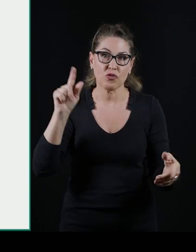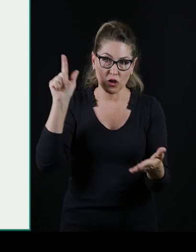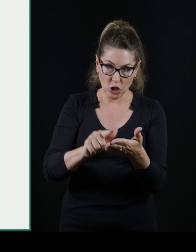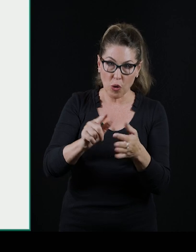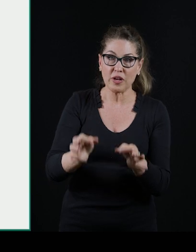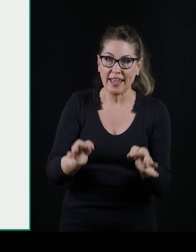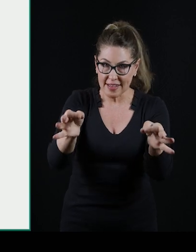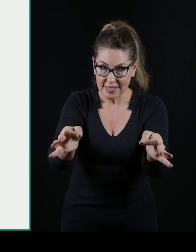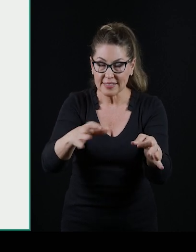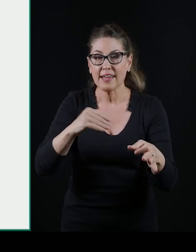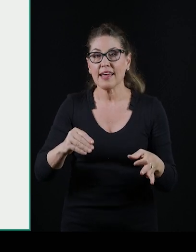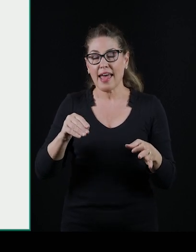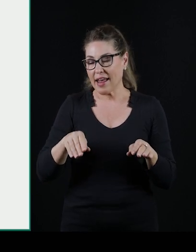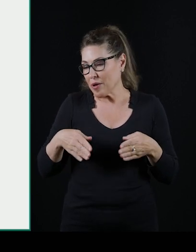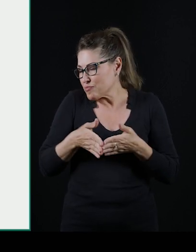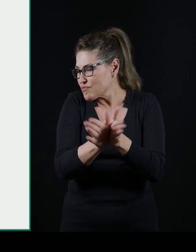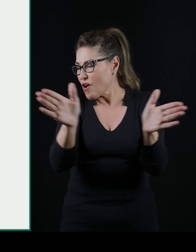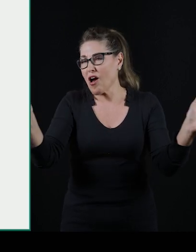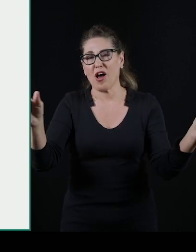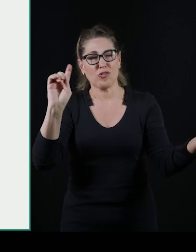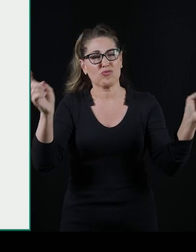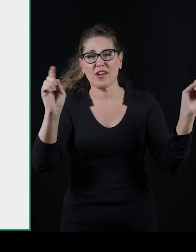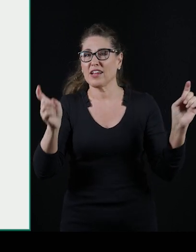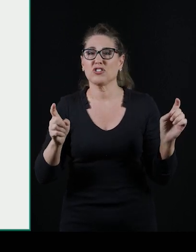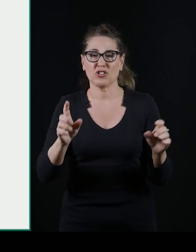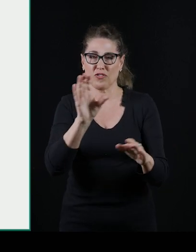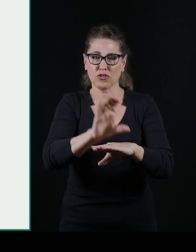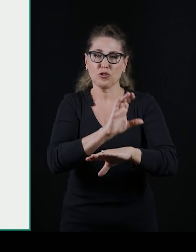and a broad range of compute options optimized for gaming.